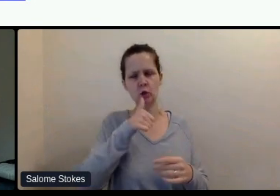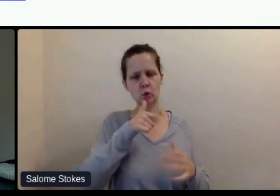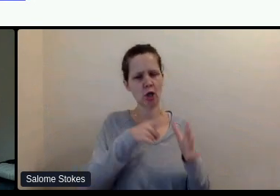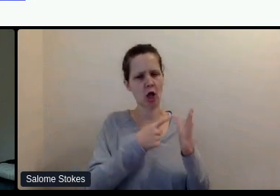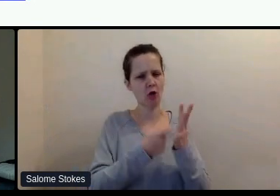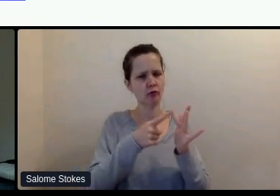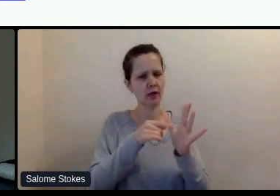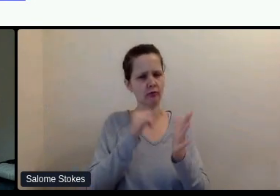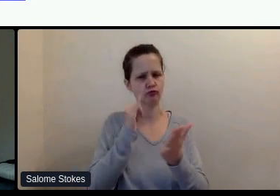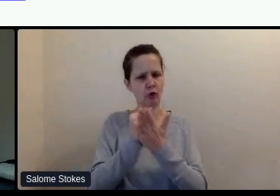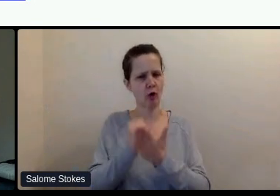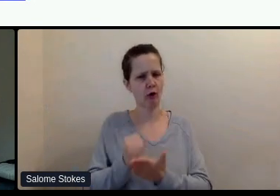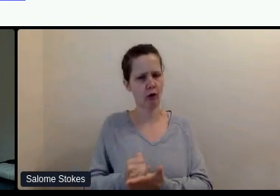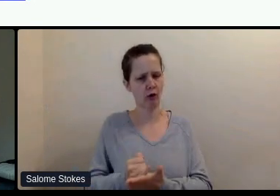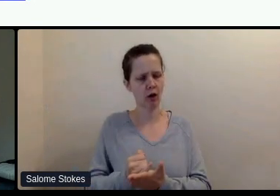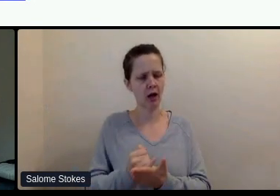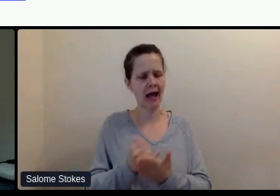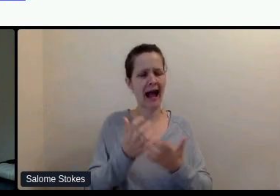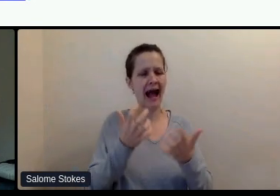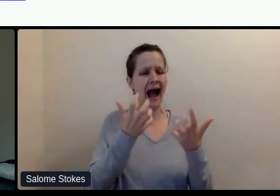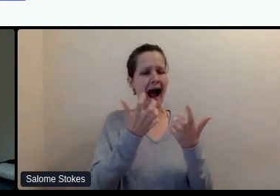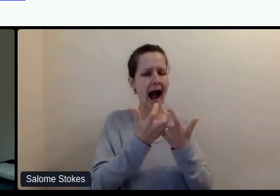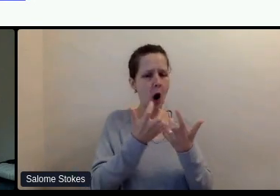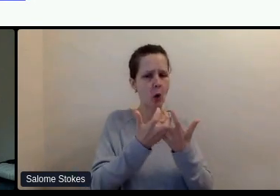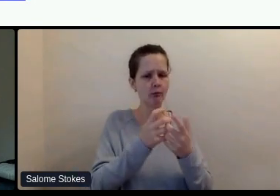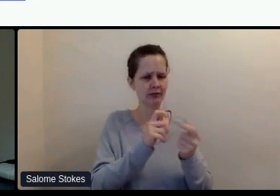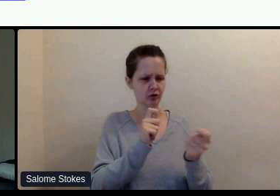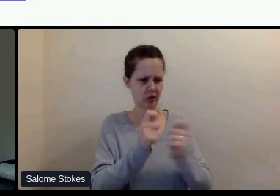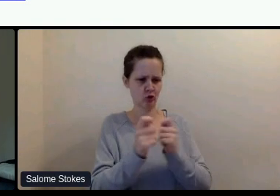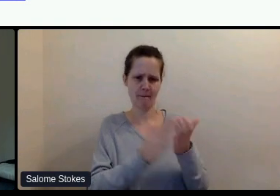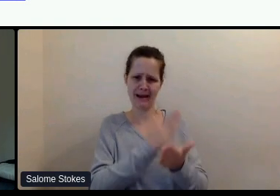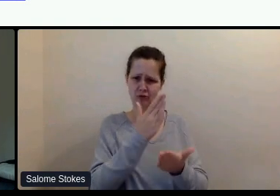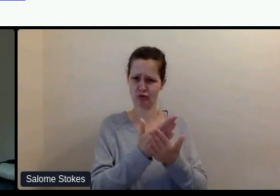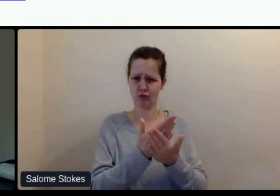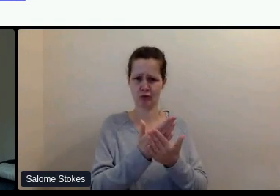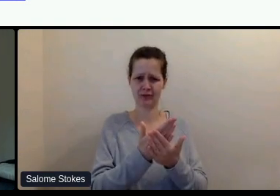working in accessibility probably sees quite a lot. Yes, thank you.